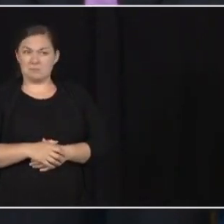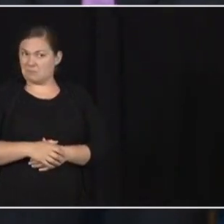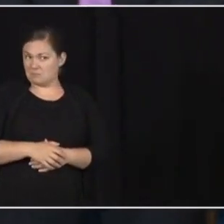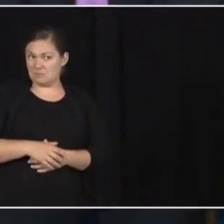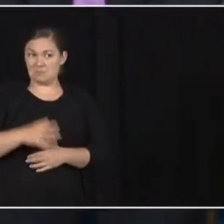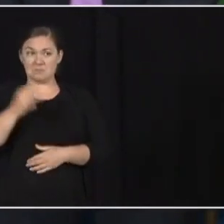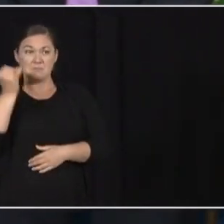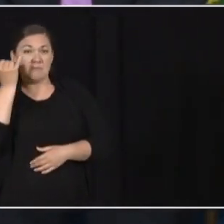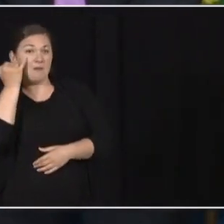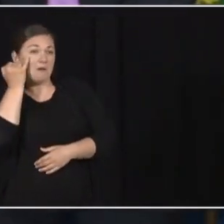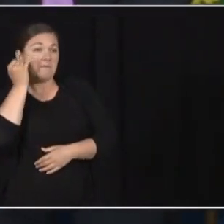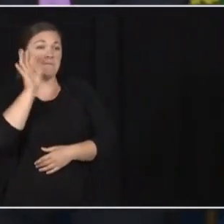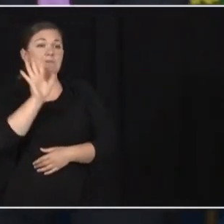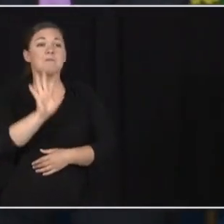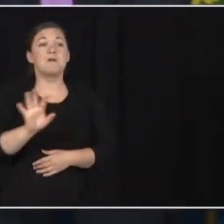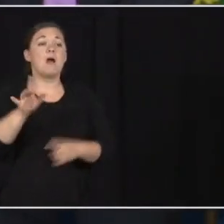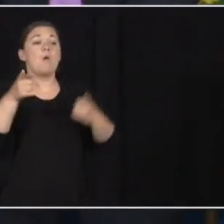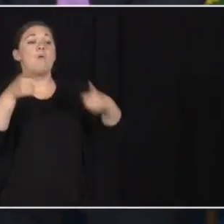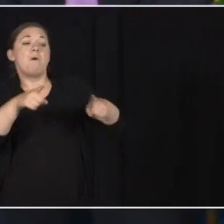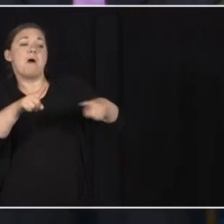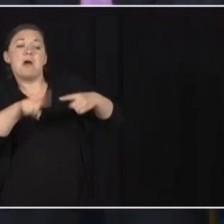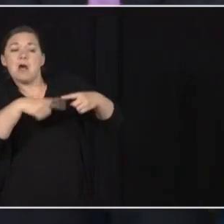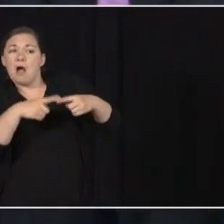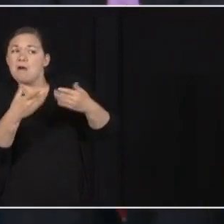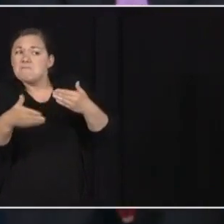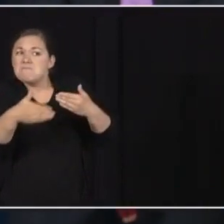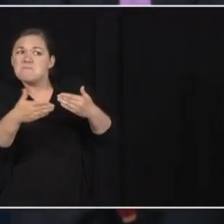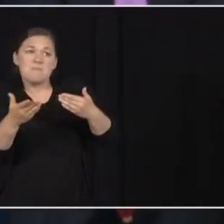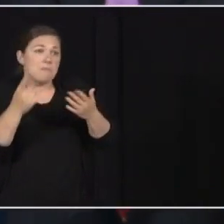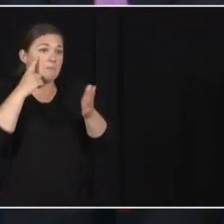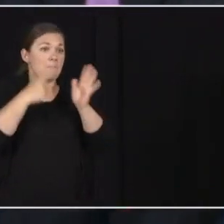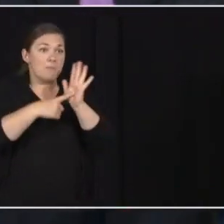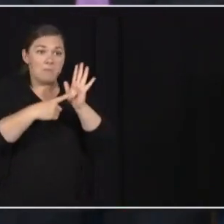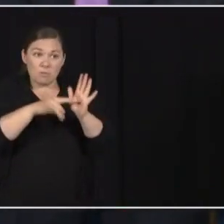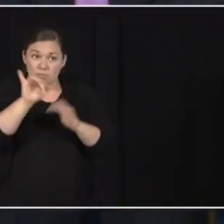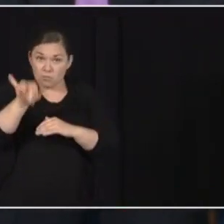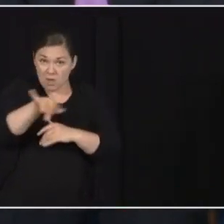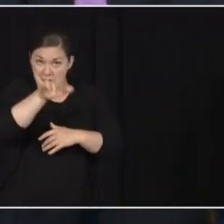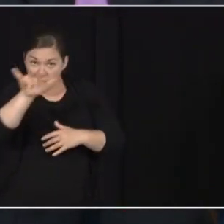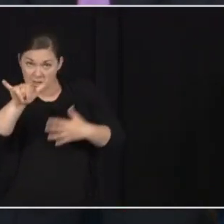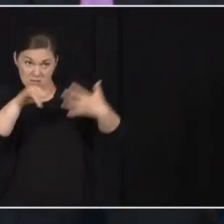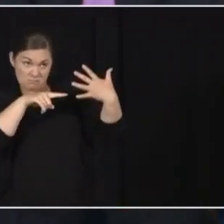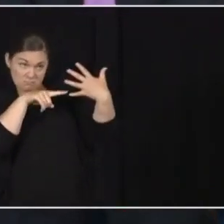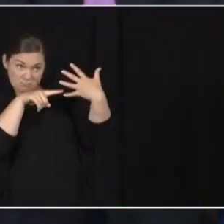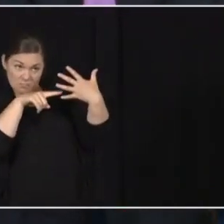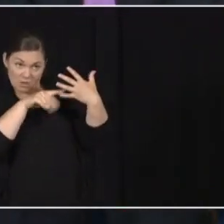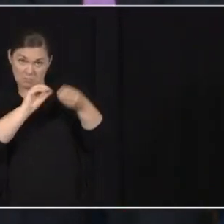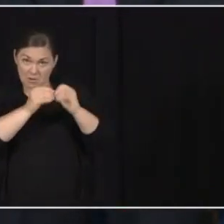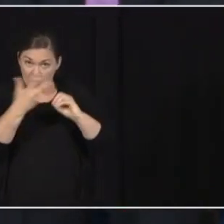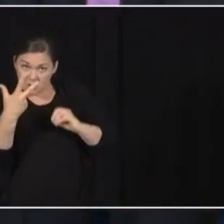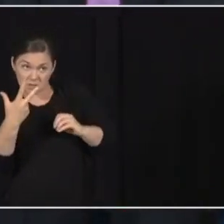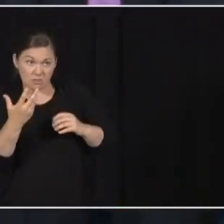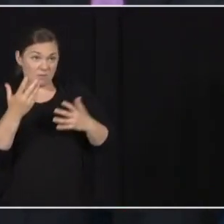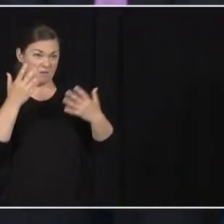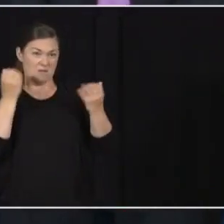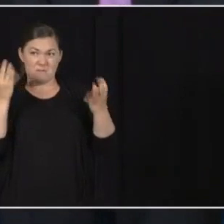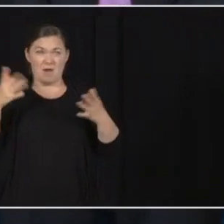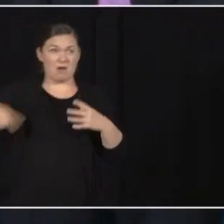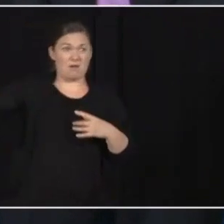You can give us a rough timeline? Maybe by the end of July? What do you say to all of those businesses and